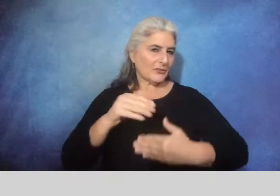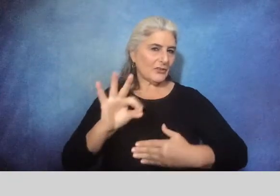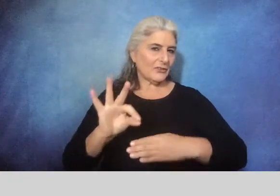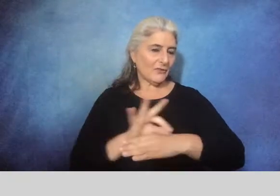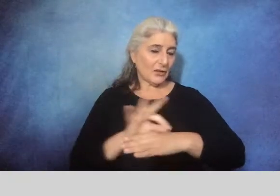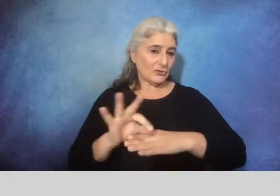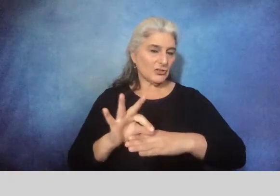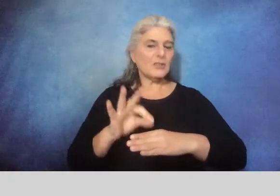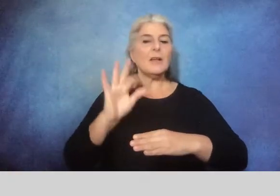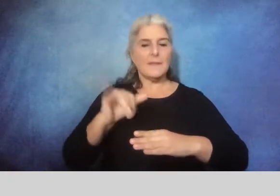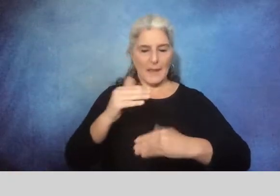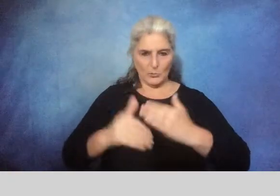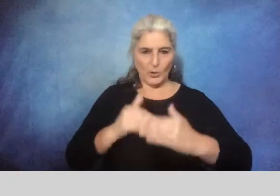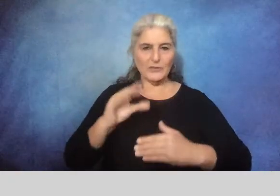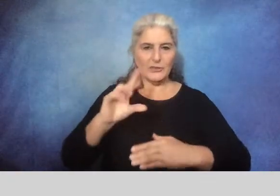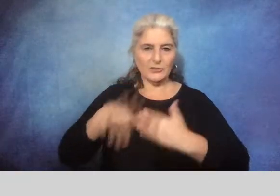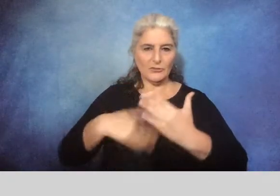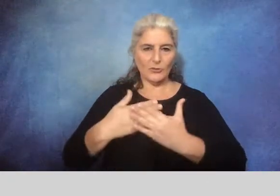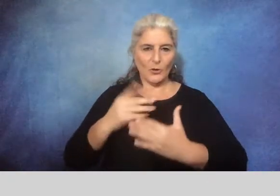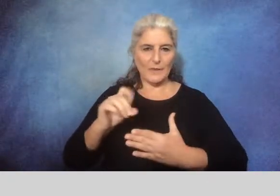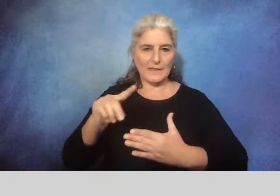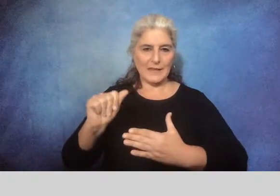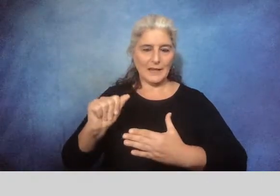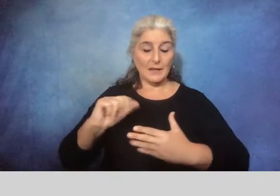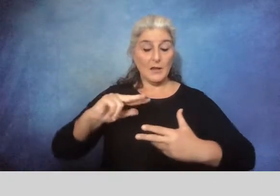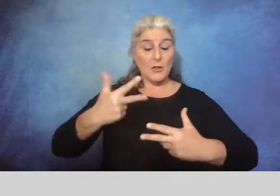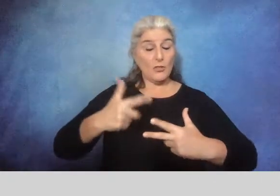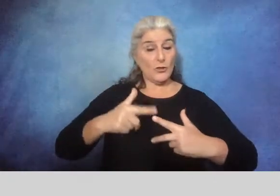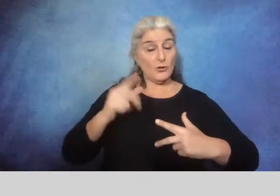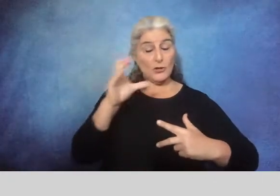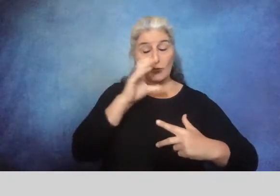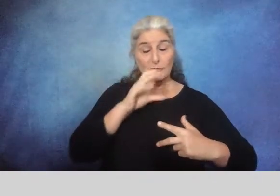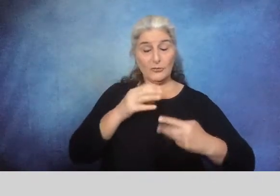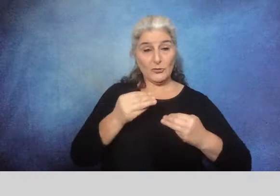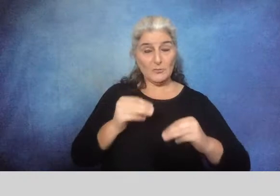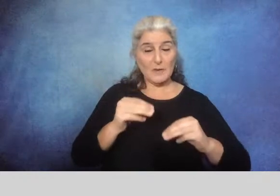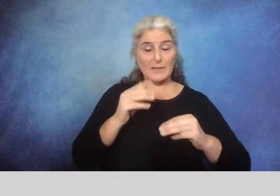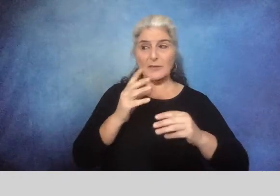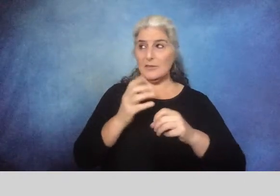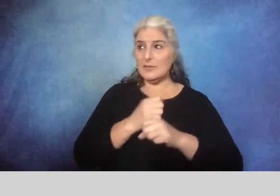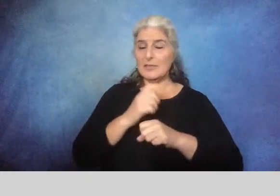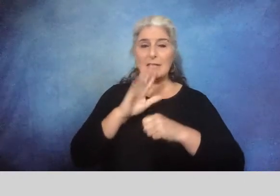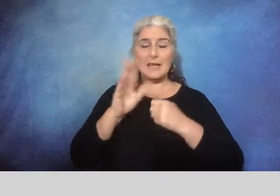Third search method searches the data to, from the Gutenberg Project and returns the result.